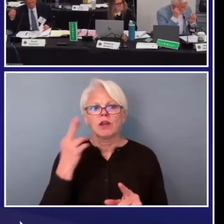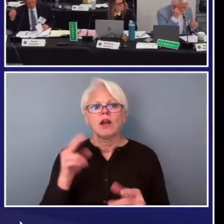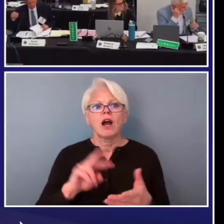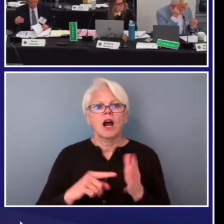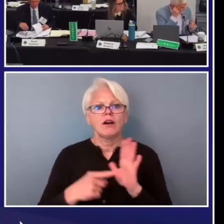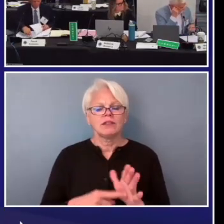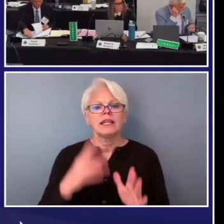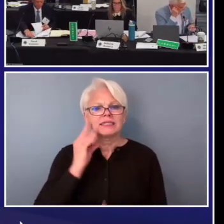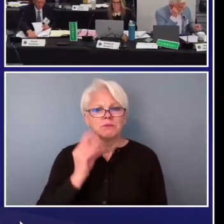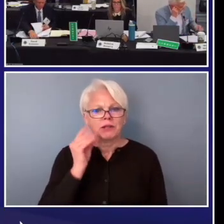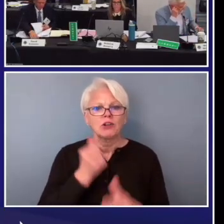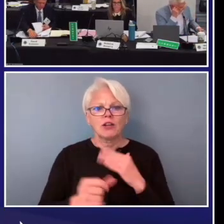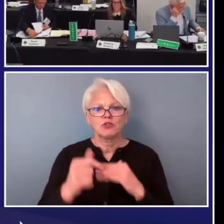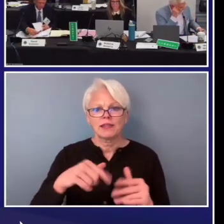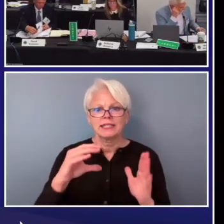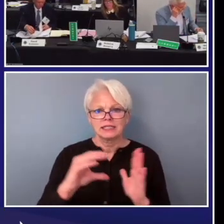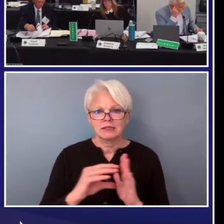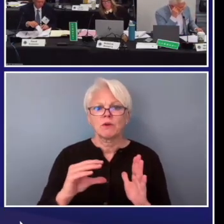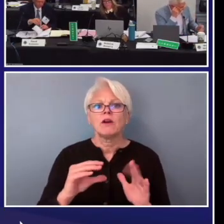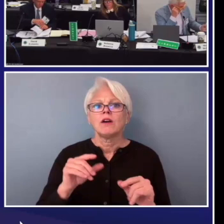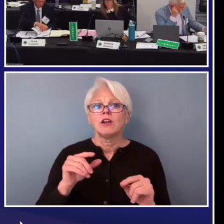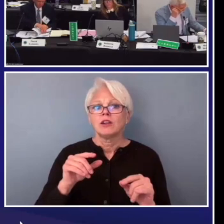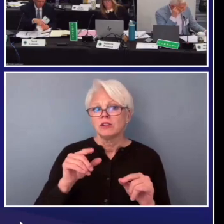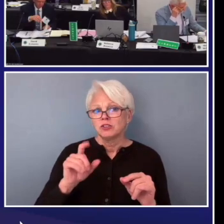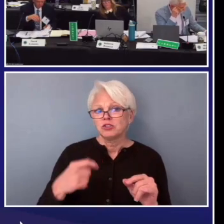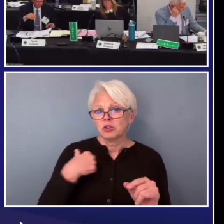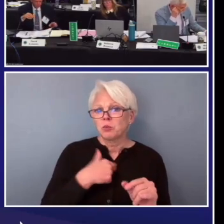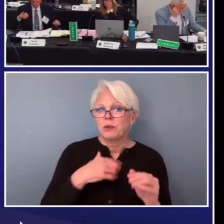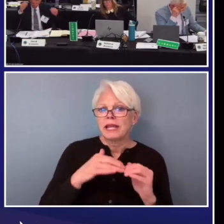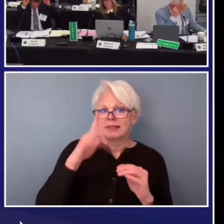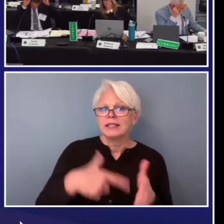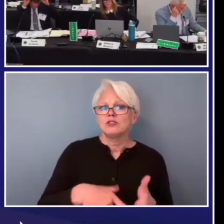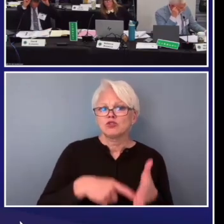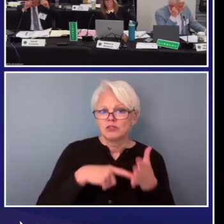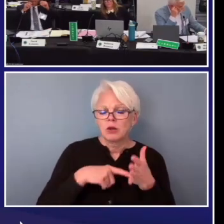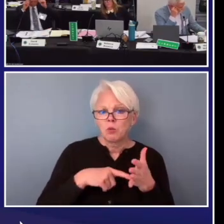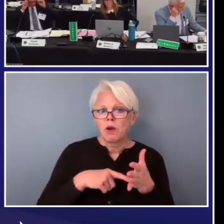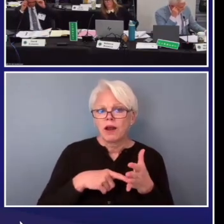under this part, should we not at least require there, Roman at